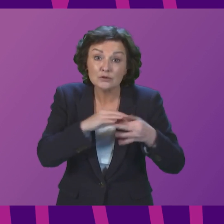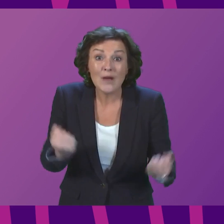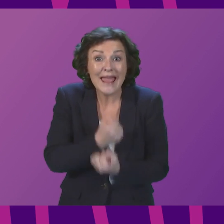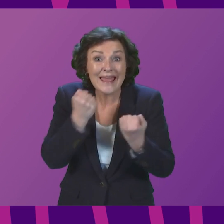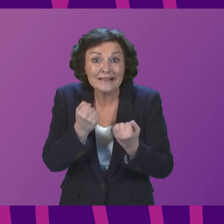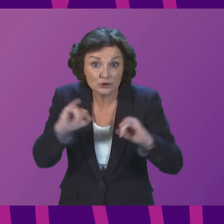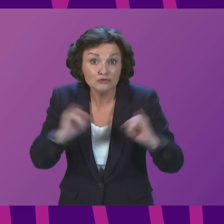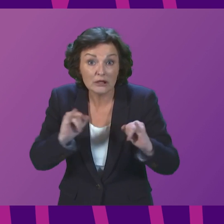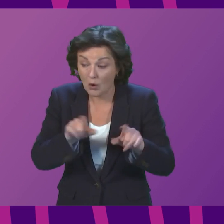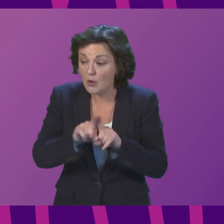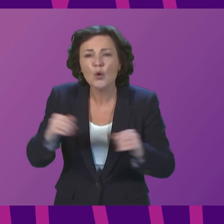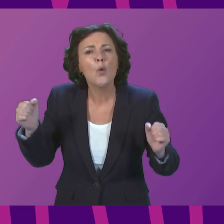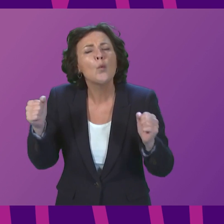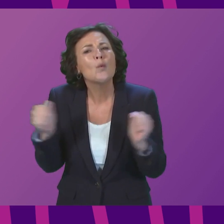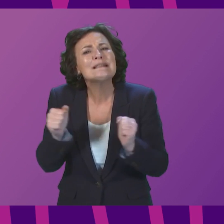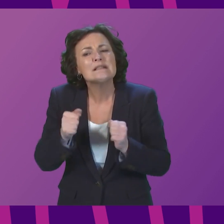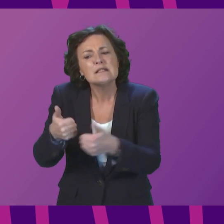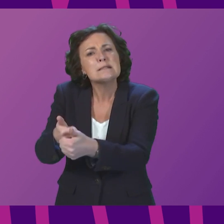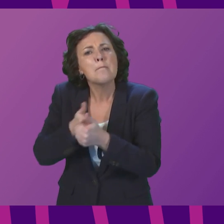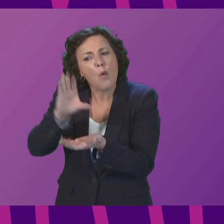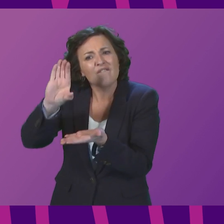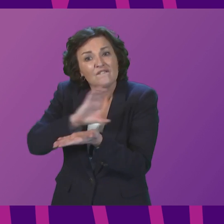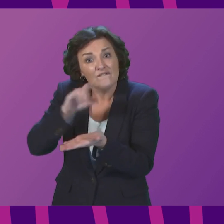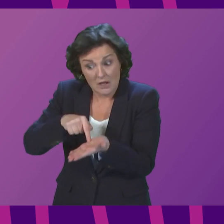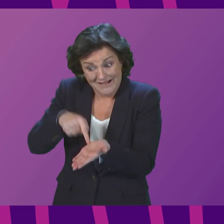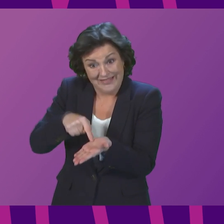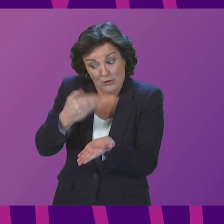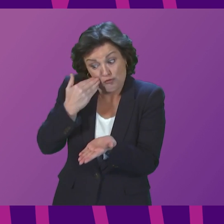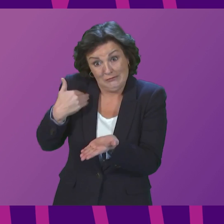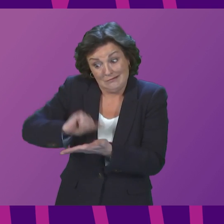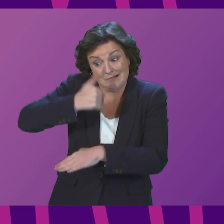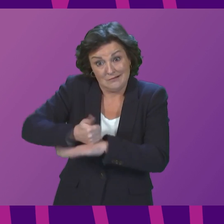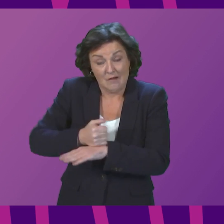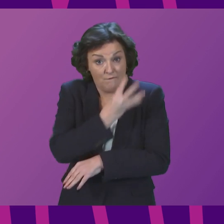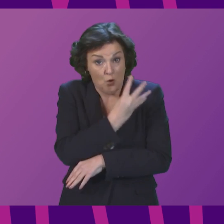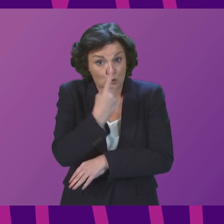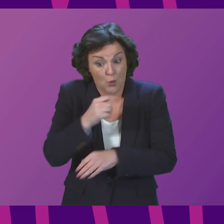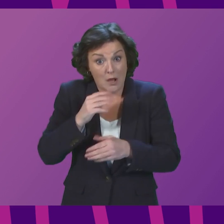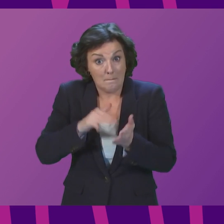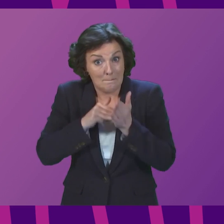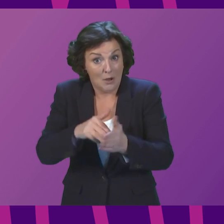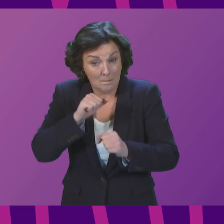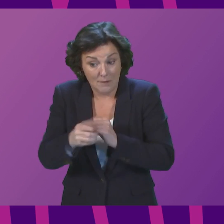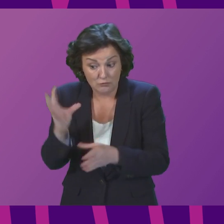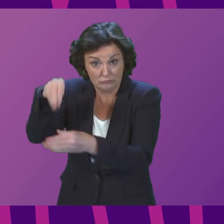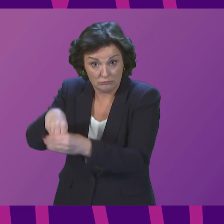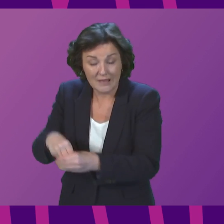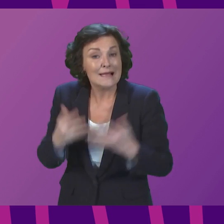As I mentioned, we have recently established the winter support fund. Of that £41 million, £10 million will be available to help people who are struggling